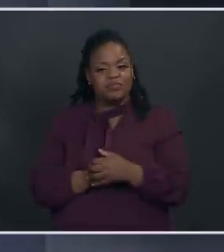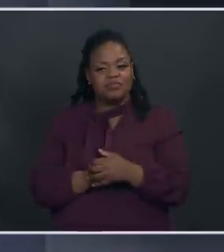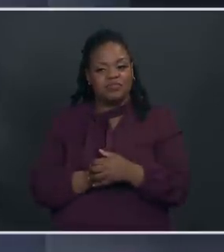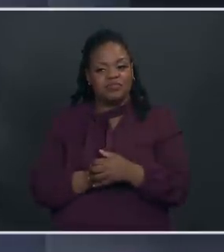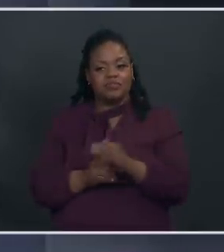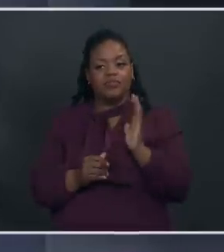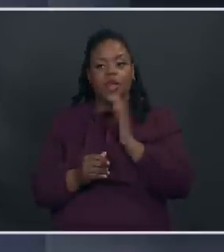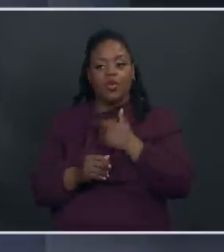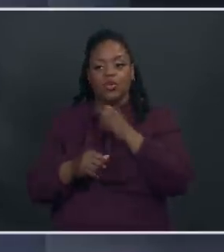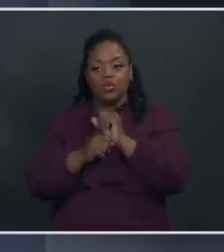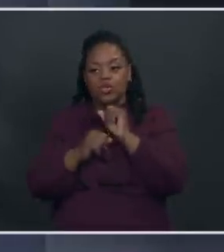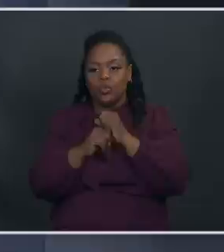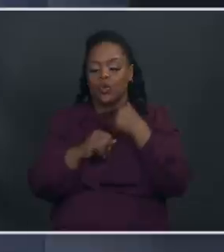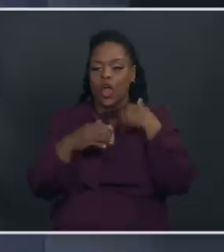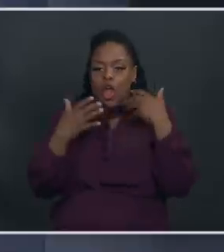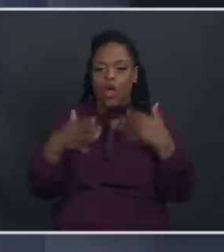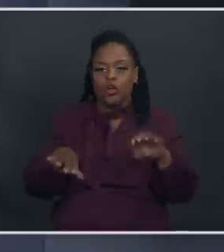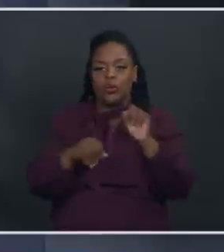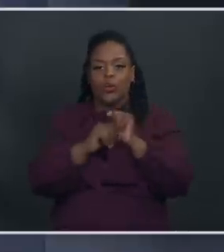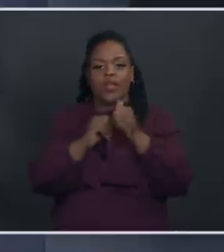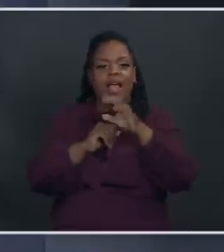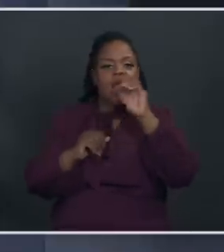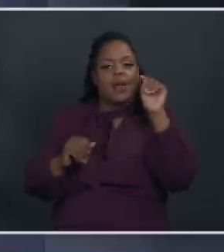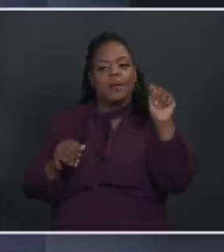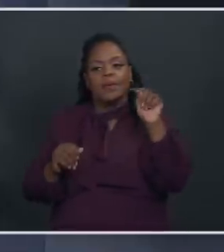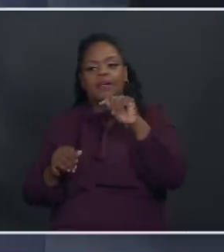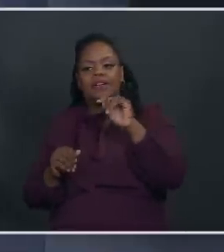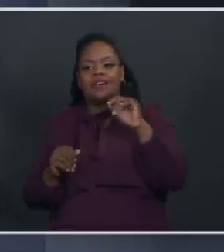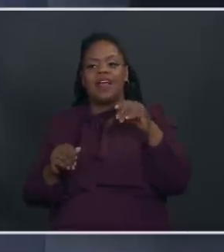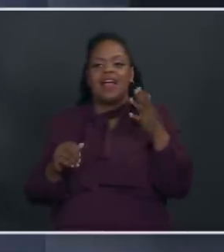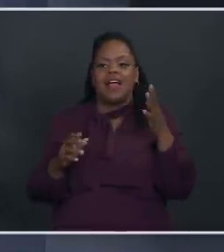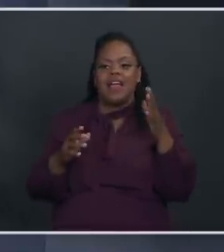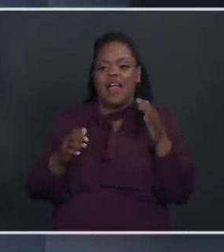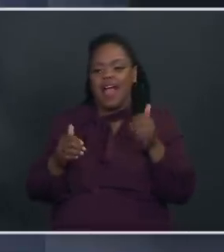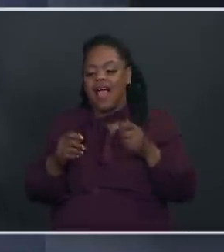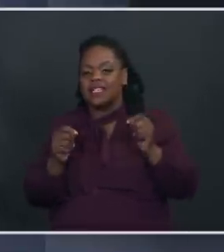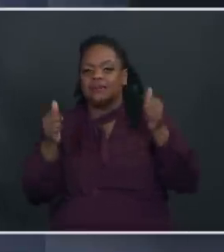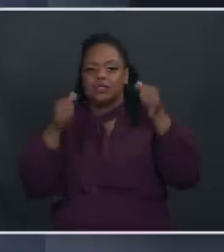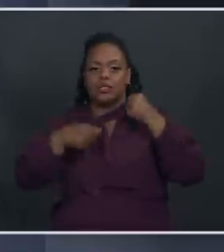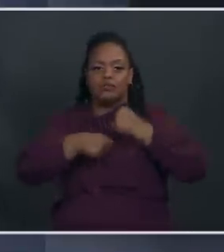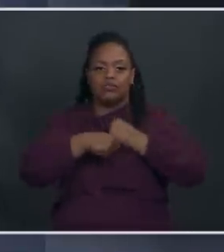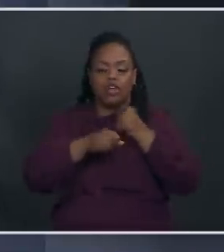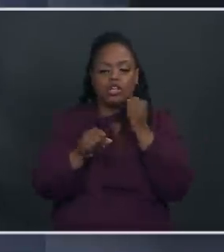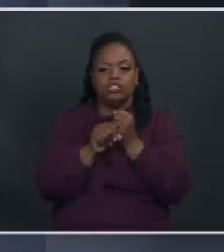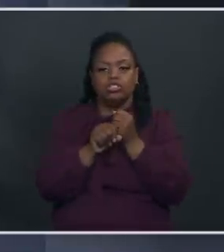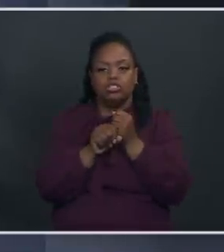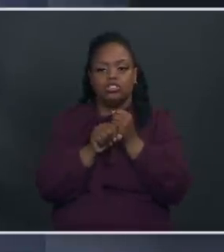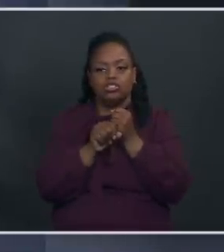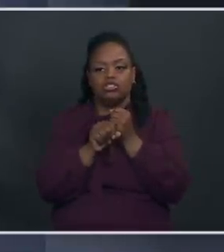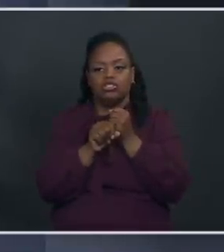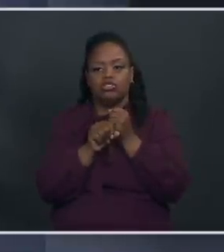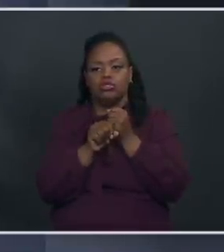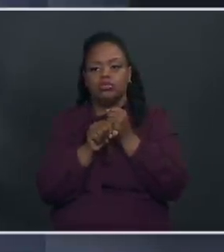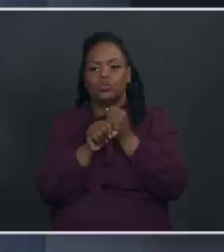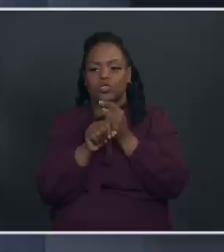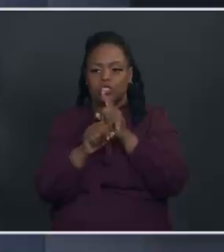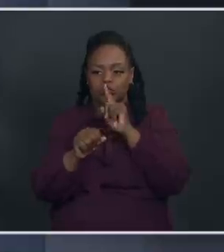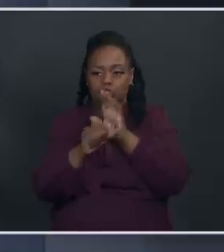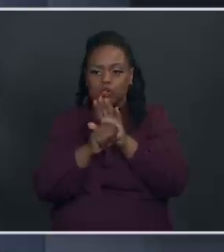to ensure that we are expediting the manufacturing of materials to ensure that we can get 100 million shots in the arms of Americans.